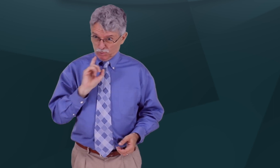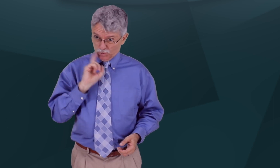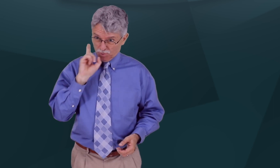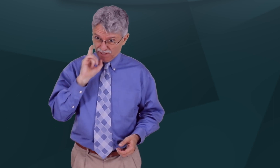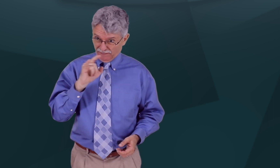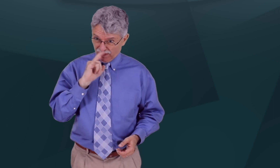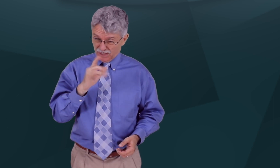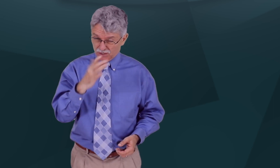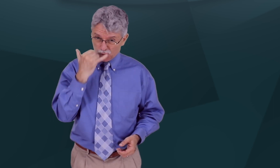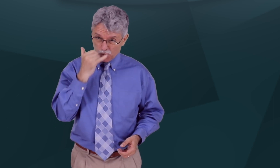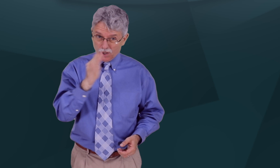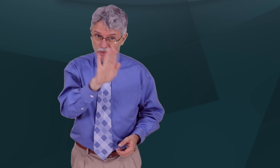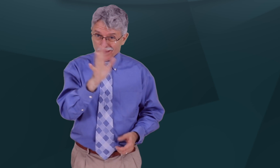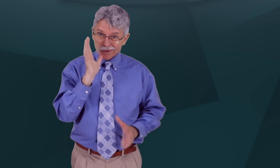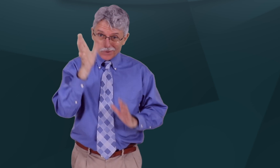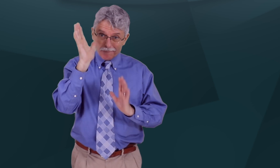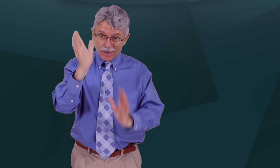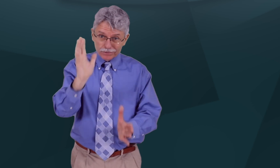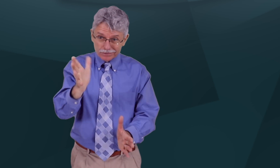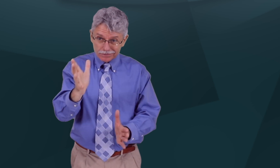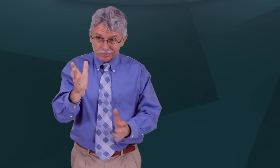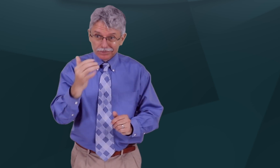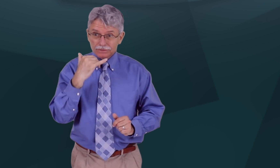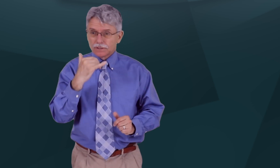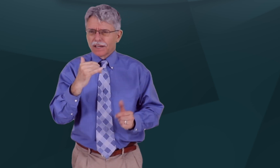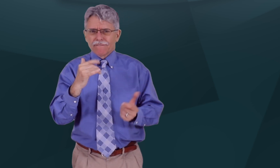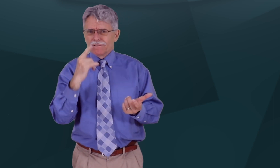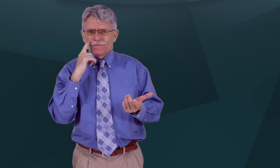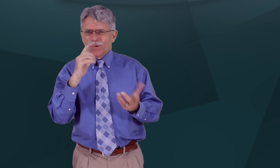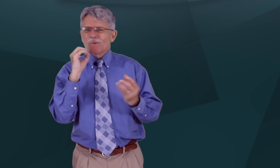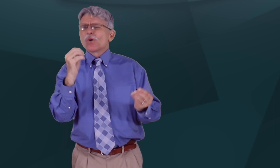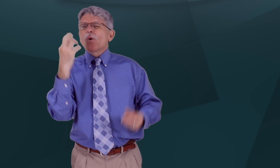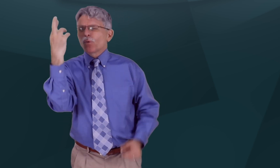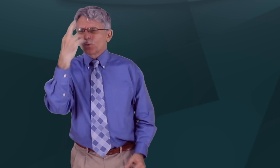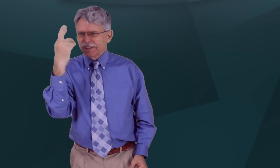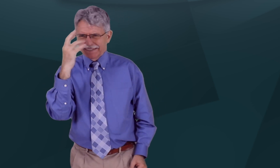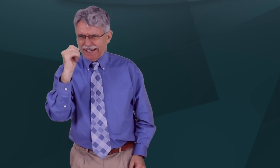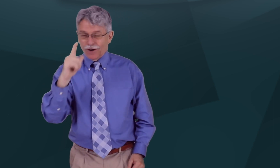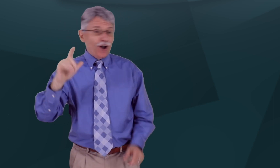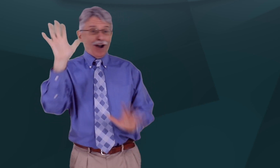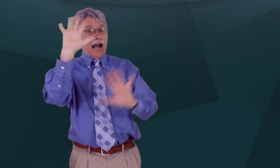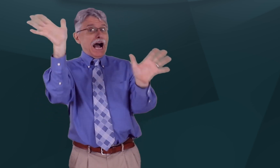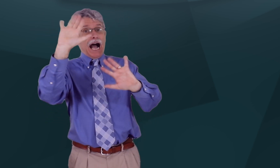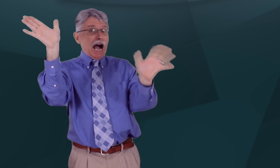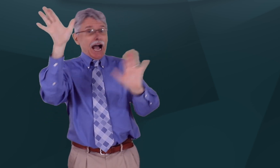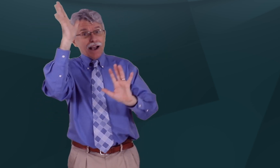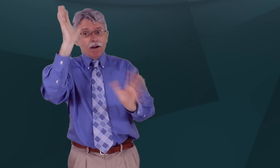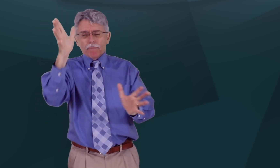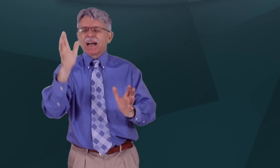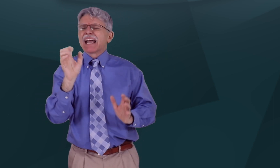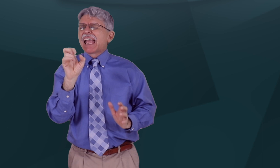Do your deaf kids call their grandparents -- for no reason at all? Just to say hi, Grandad!